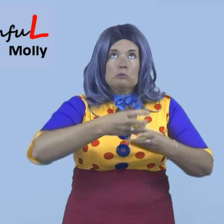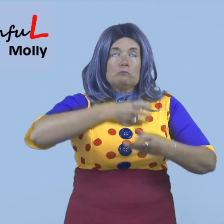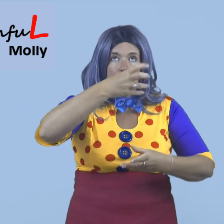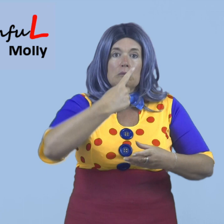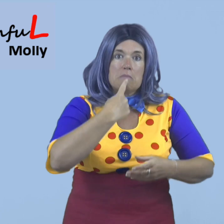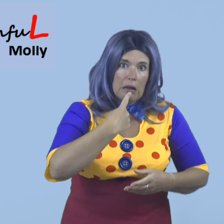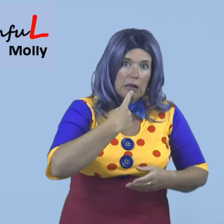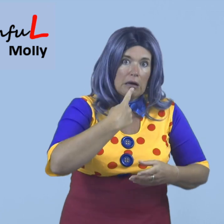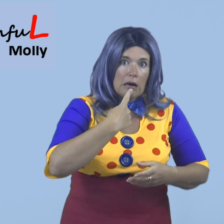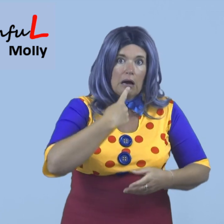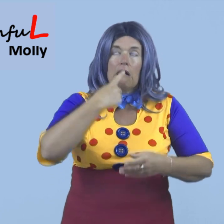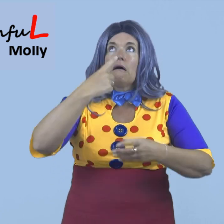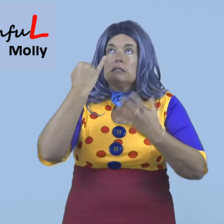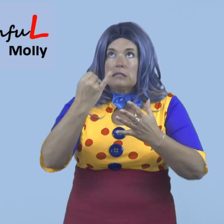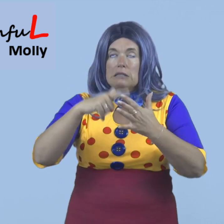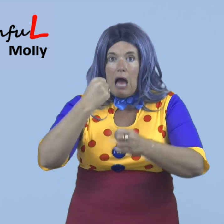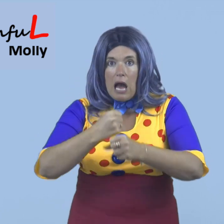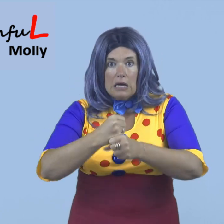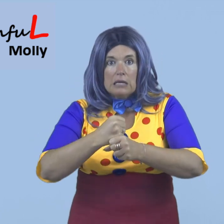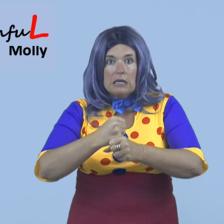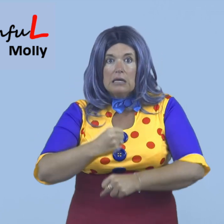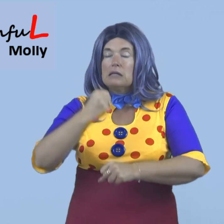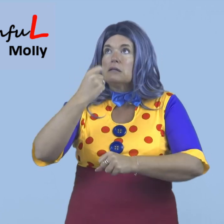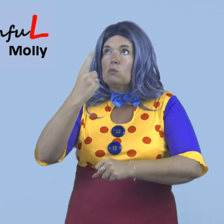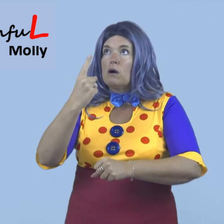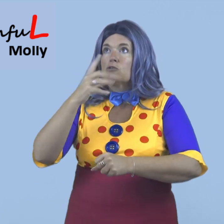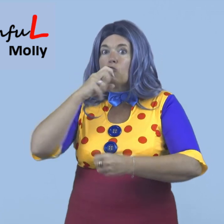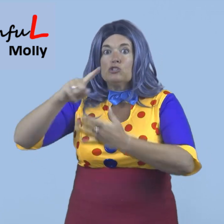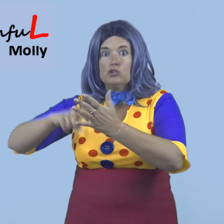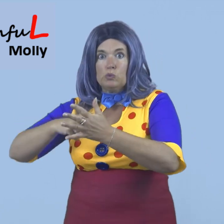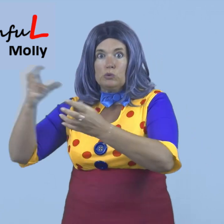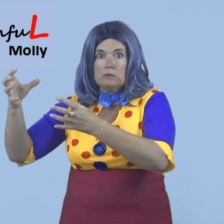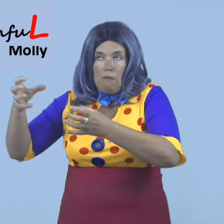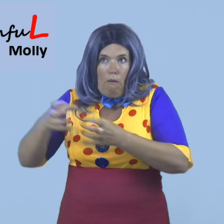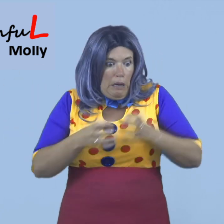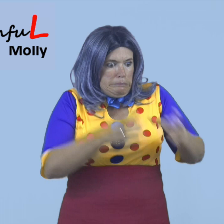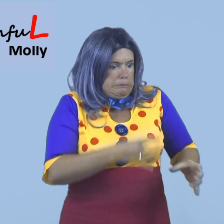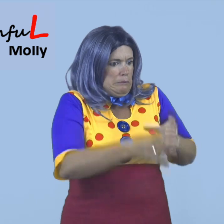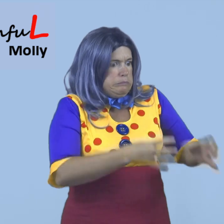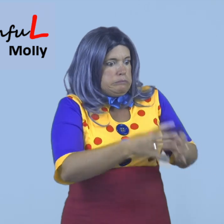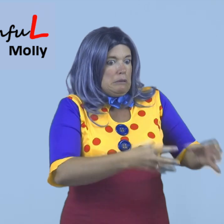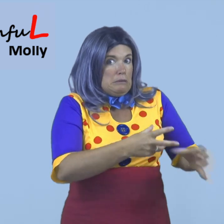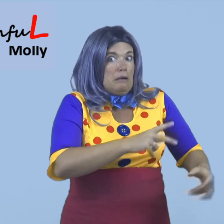2 bottles of milk, 6 eggs, 1 orange juice safely delivered.